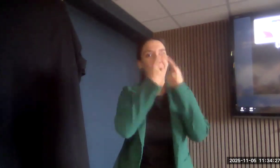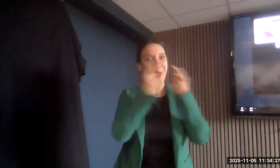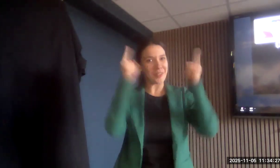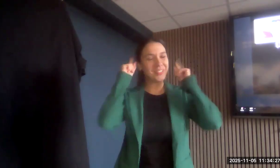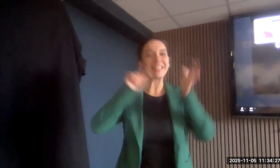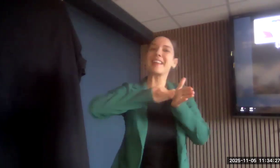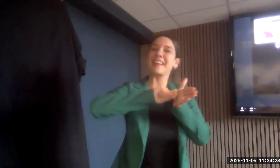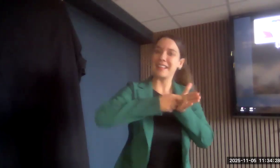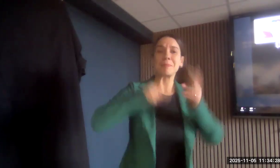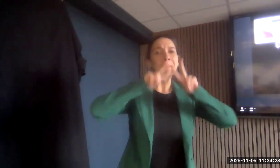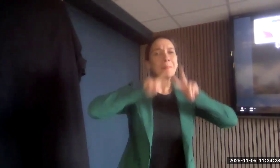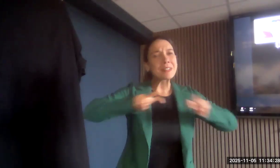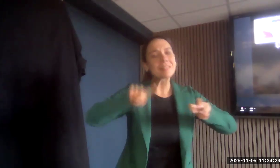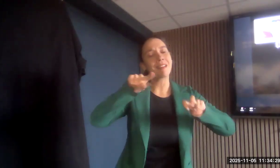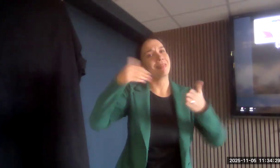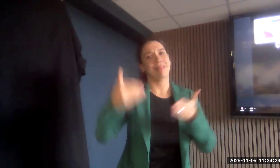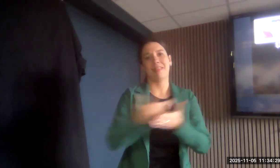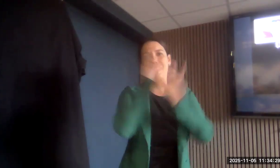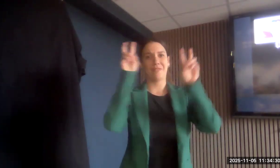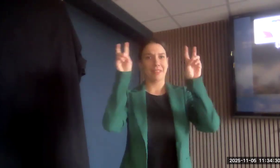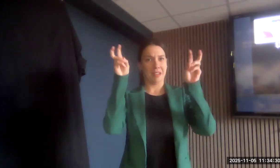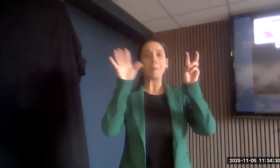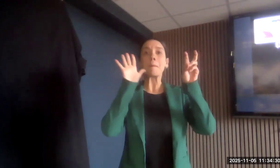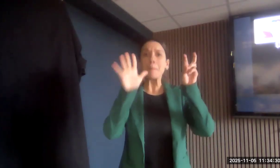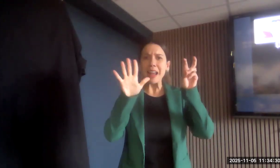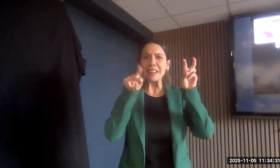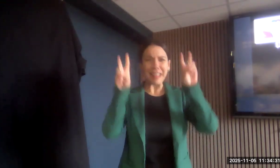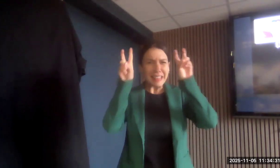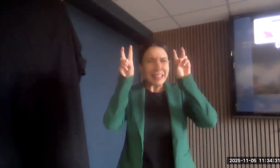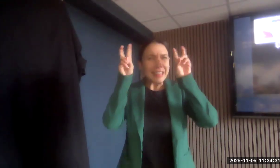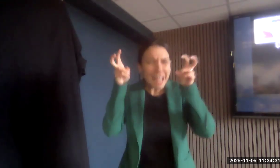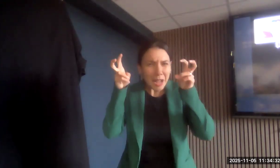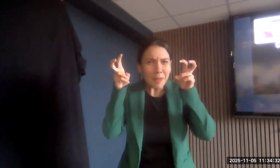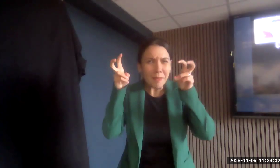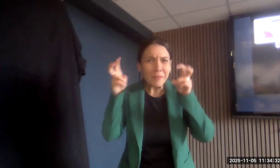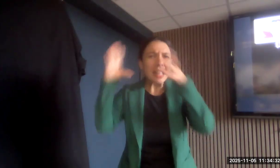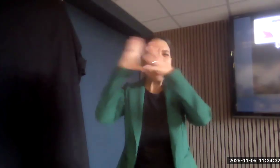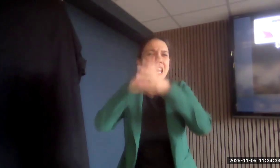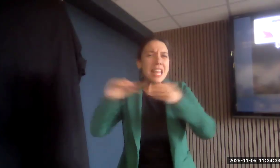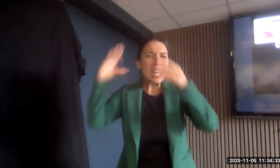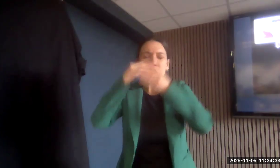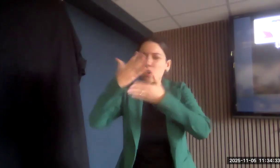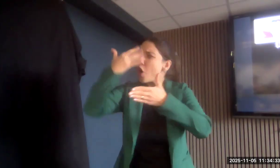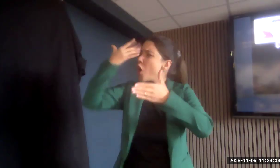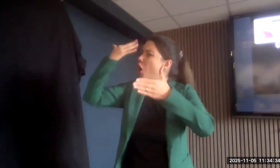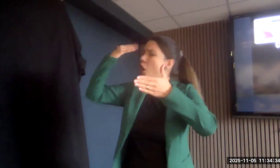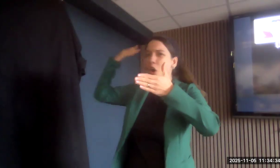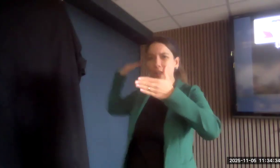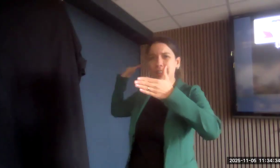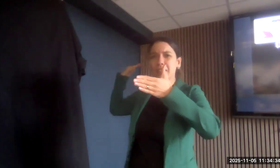this is my sign name. My work at the University of Leiden, and I am a researcher.